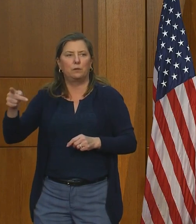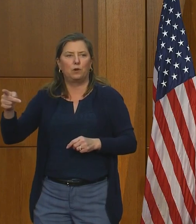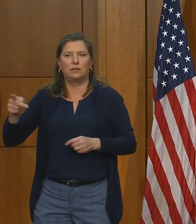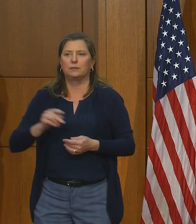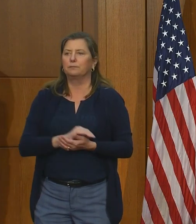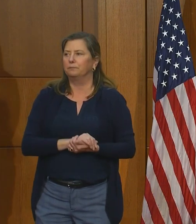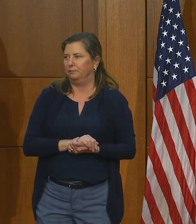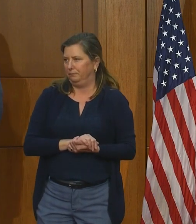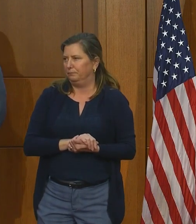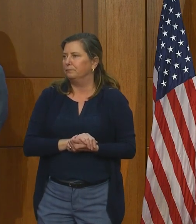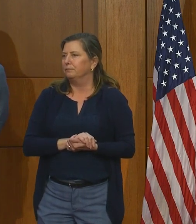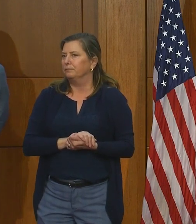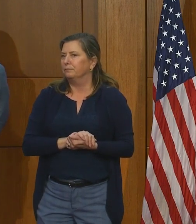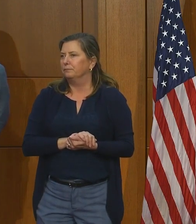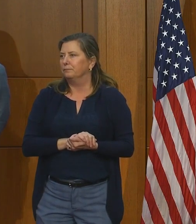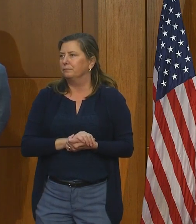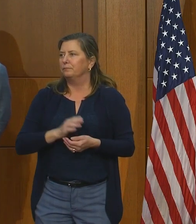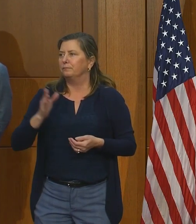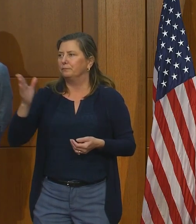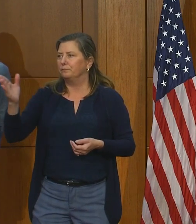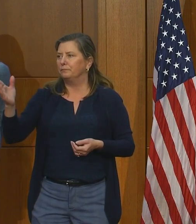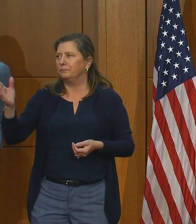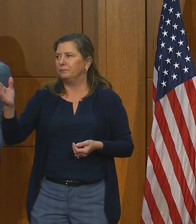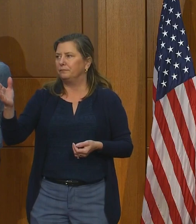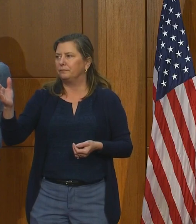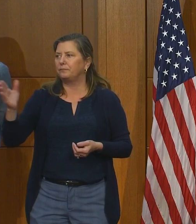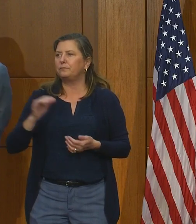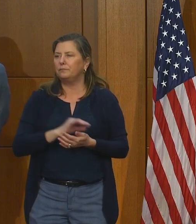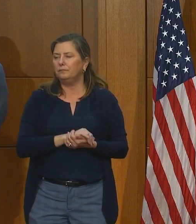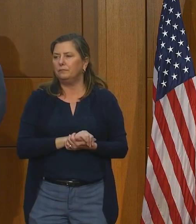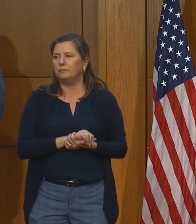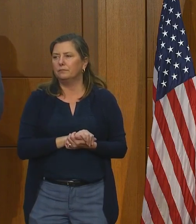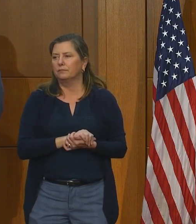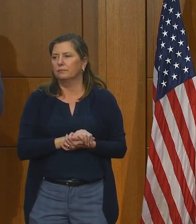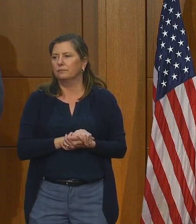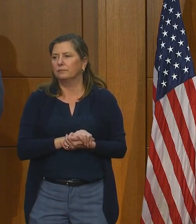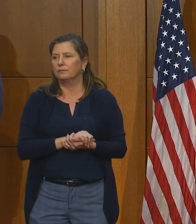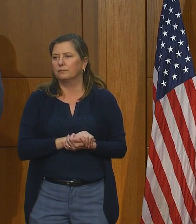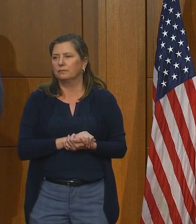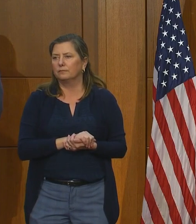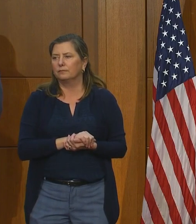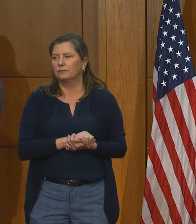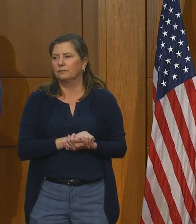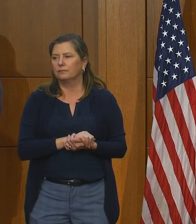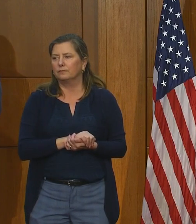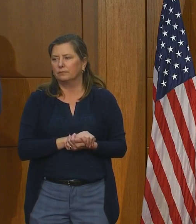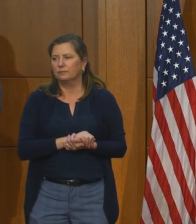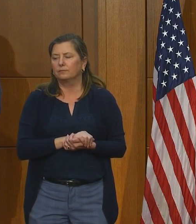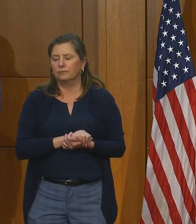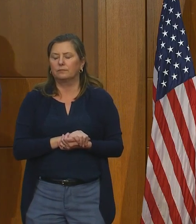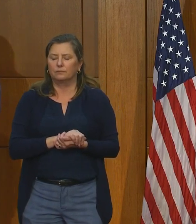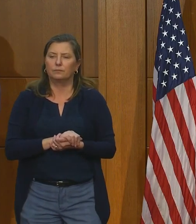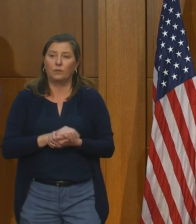SUDERMAN ASSOCIATED PRESS. GOOD